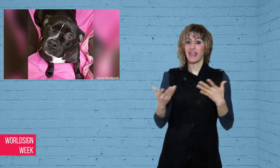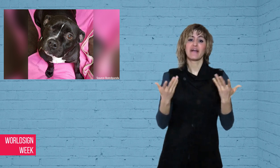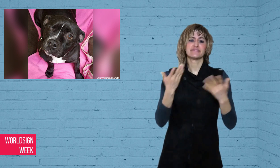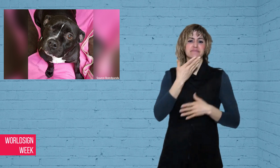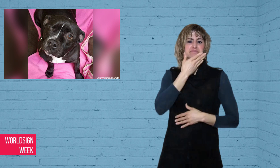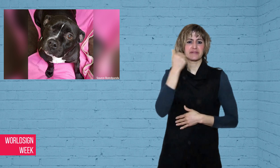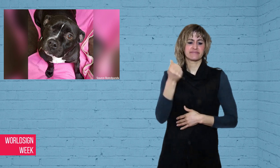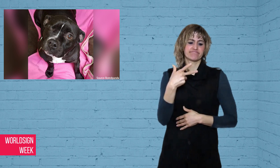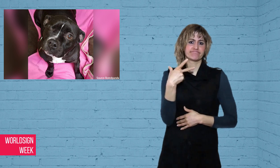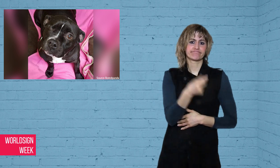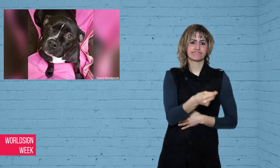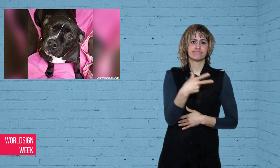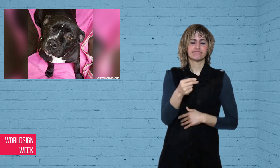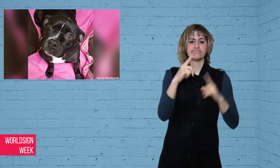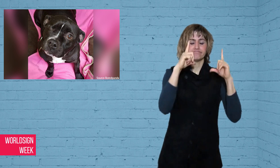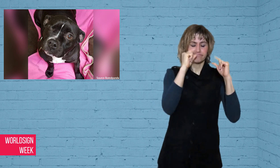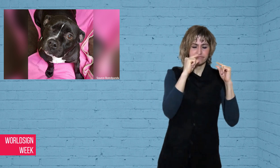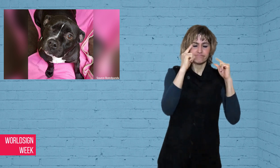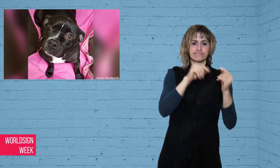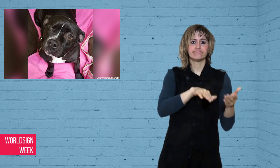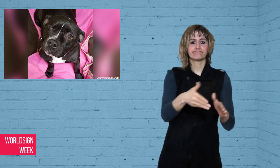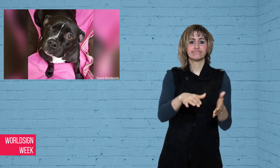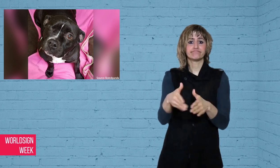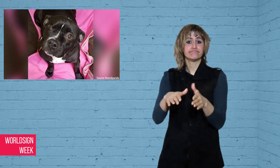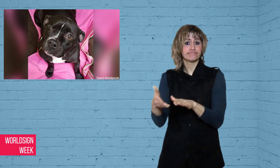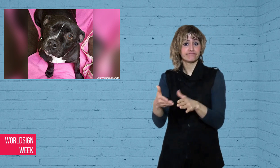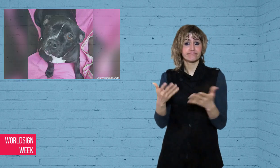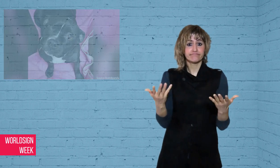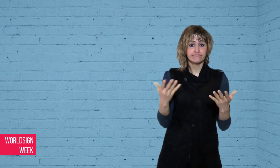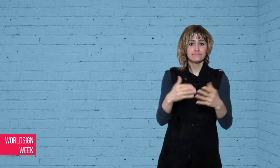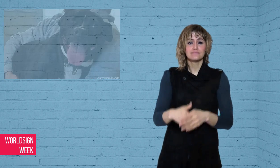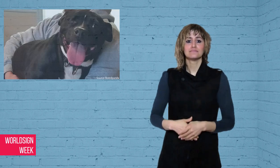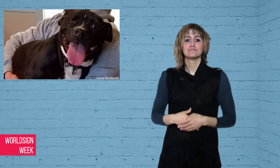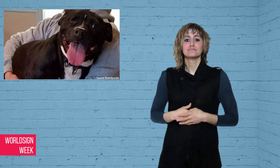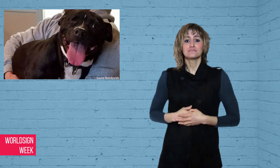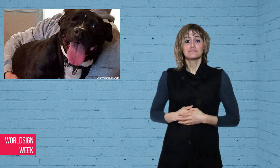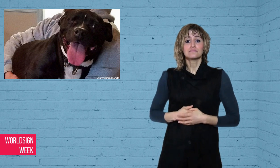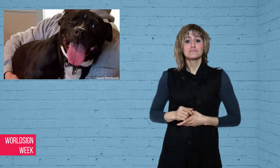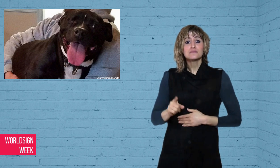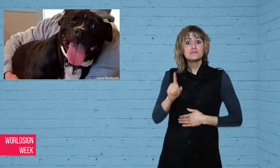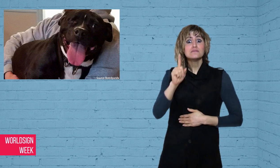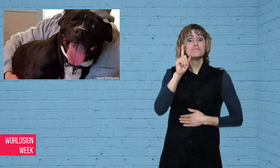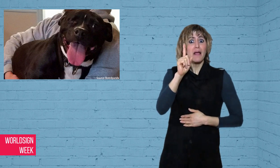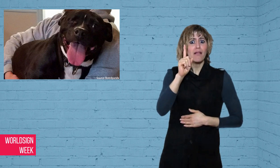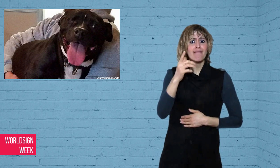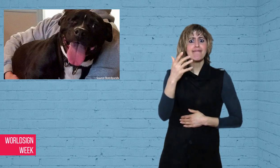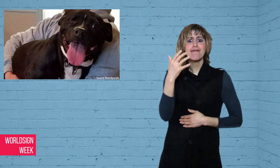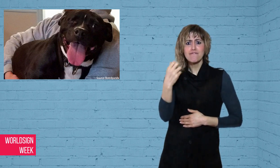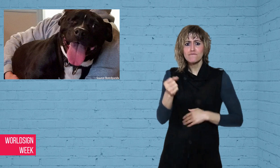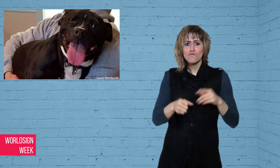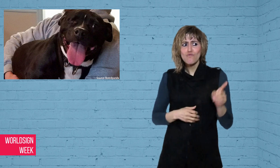could not be trained.